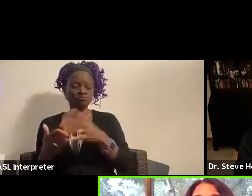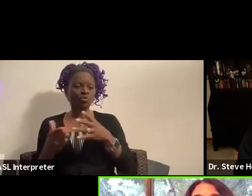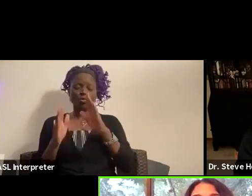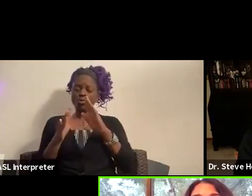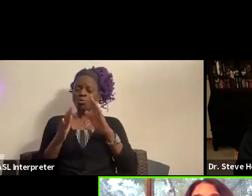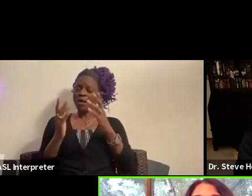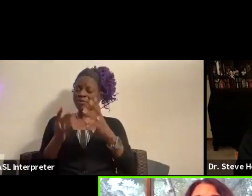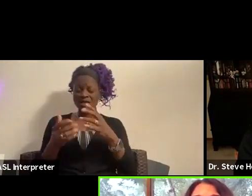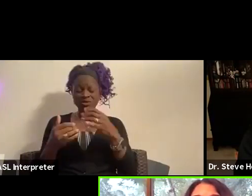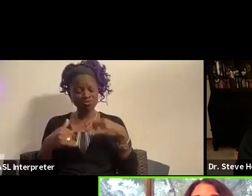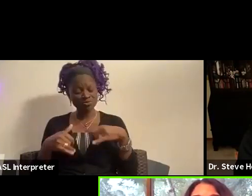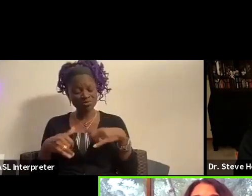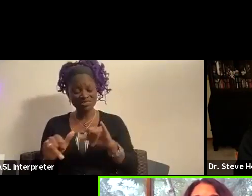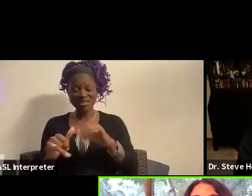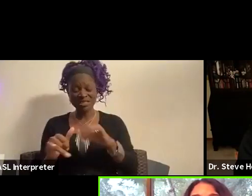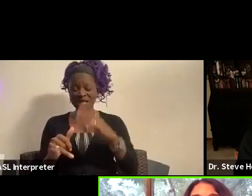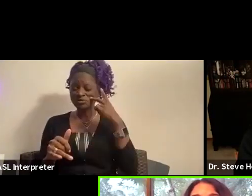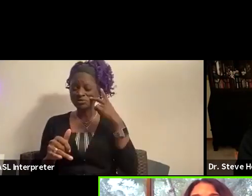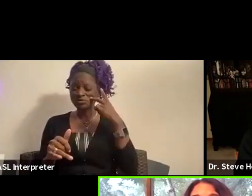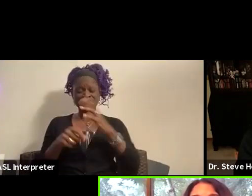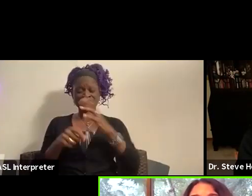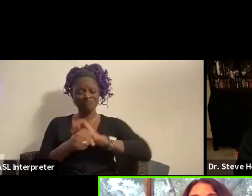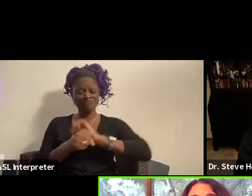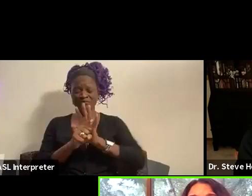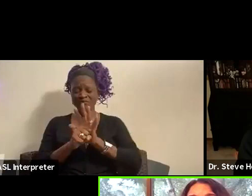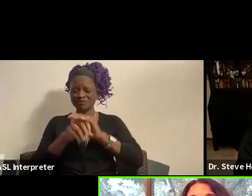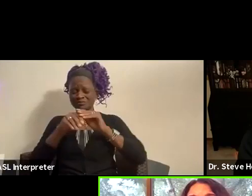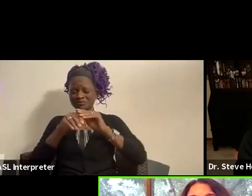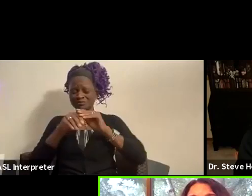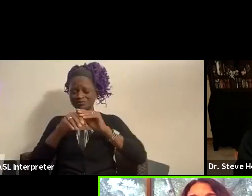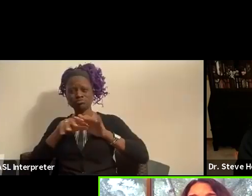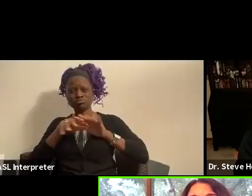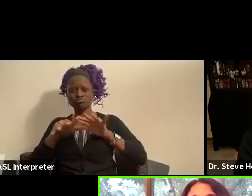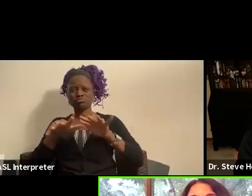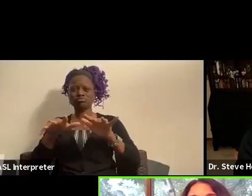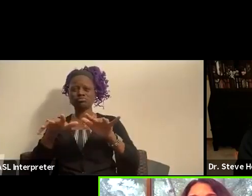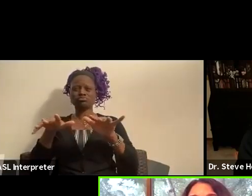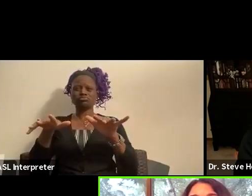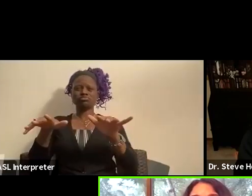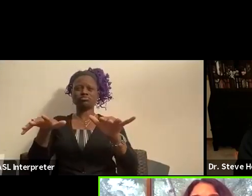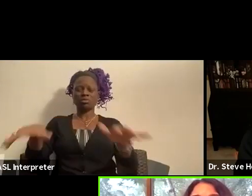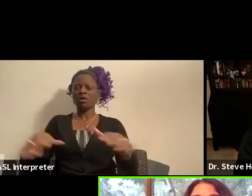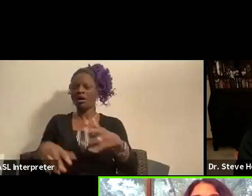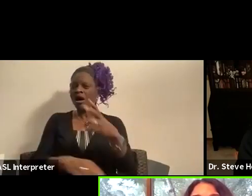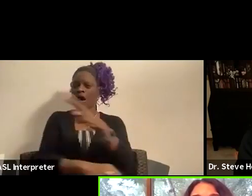spread of the virus and our case rate and hospitalizations are still high.